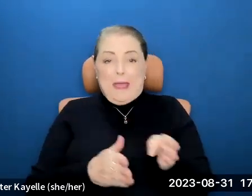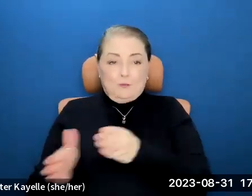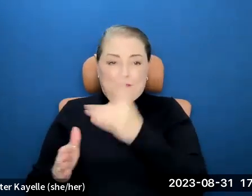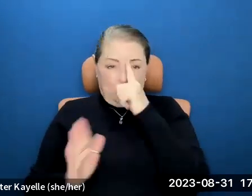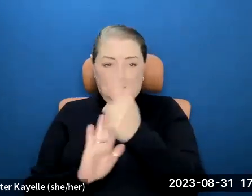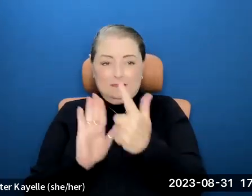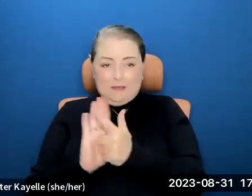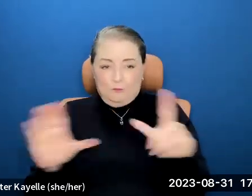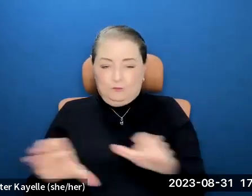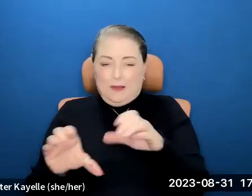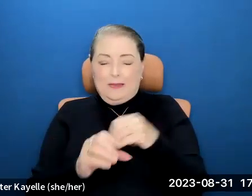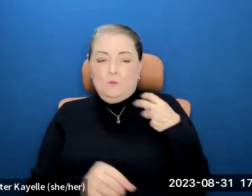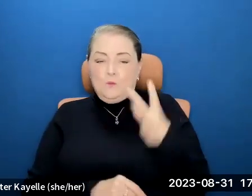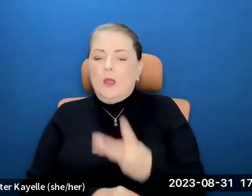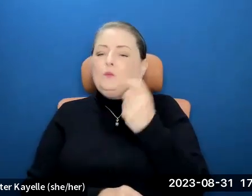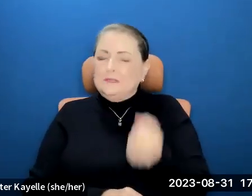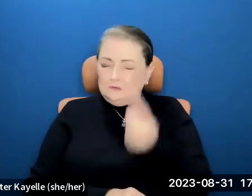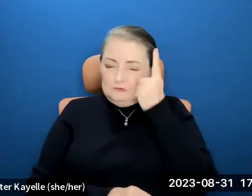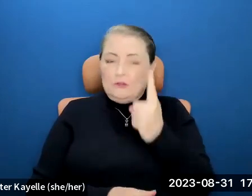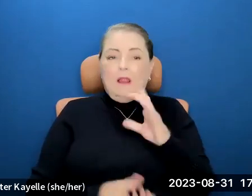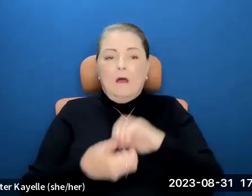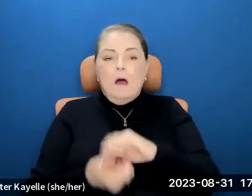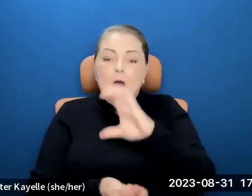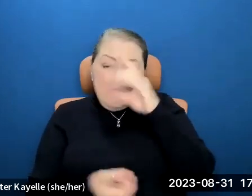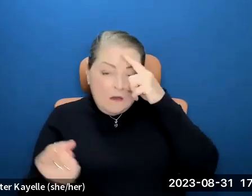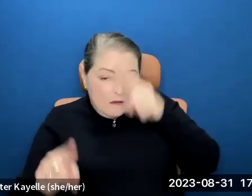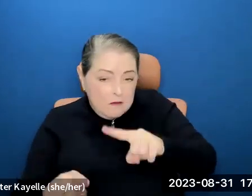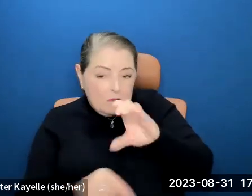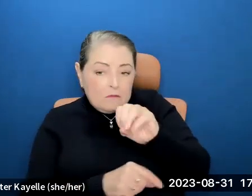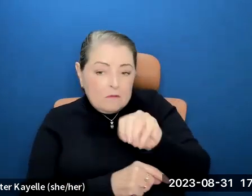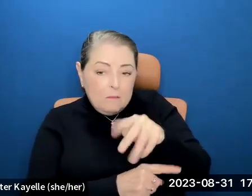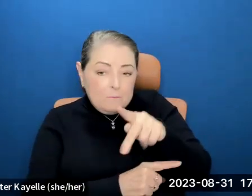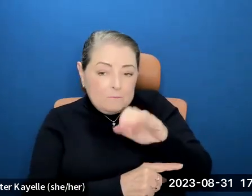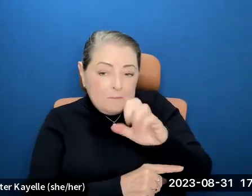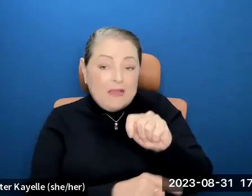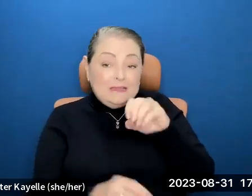we recognize the value of compacts in expanding the workforce however we recommend it as an